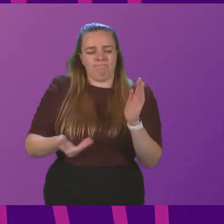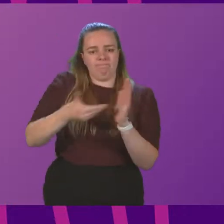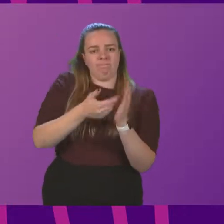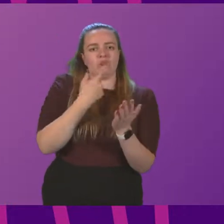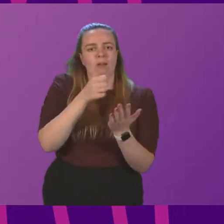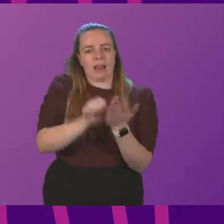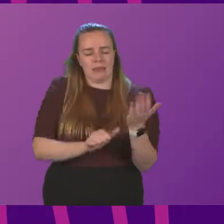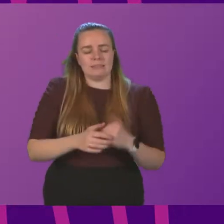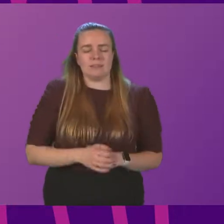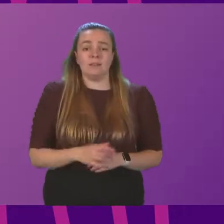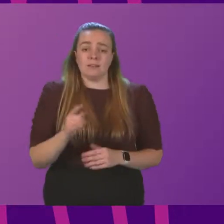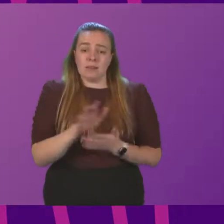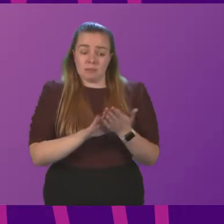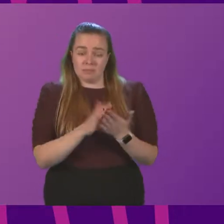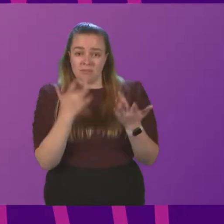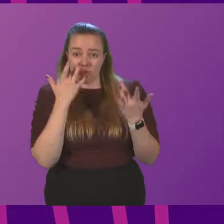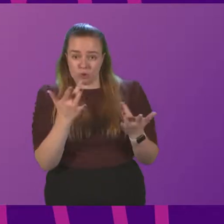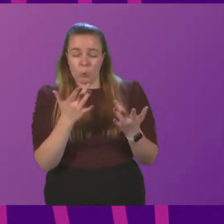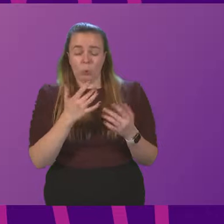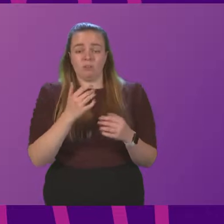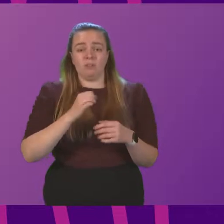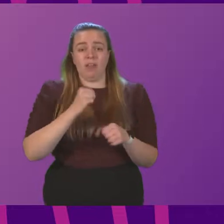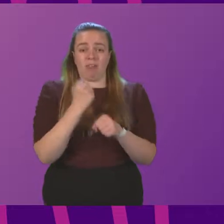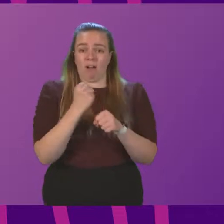That is a further sign of the success of the Scottish Government’s vaccination programme